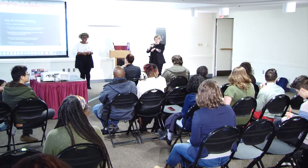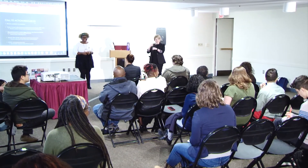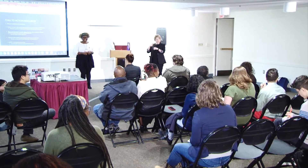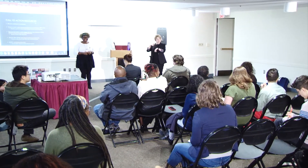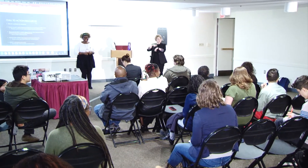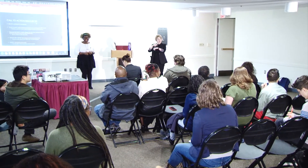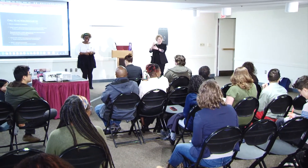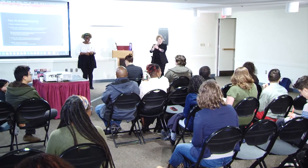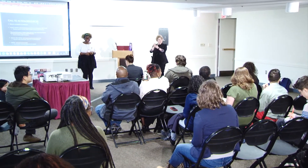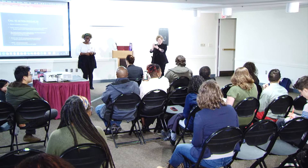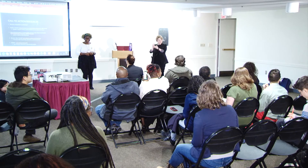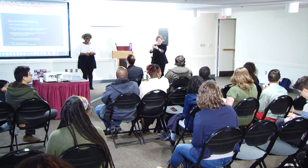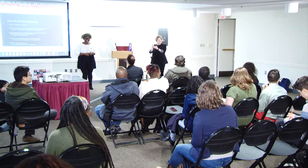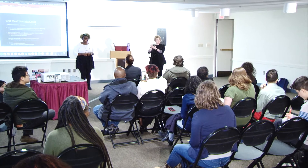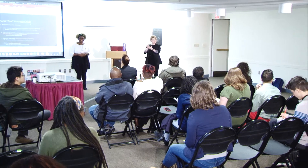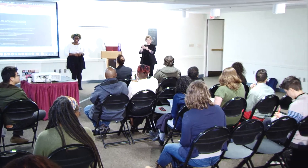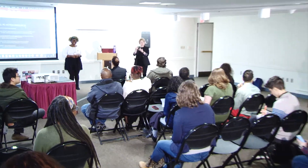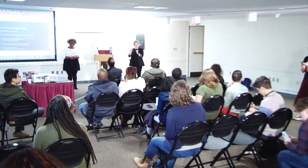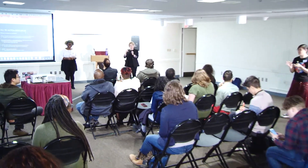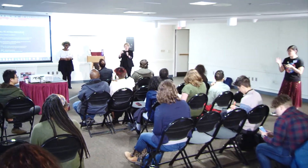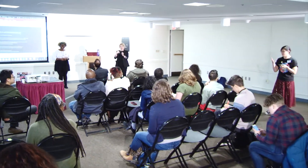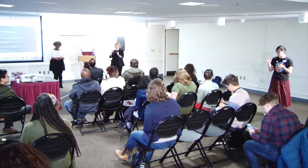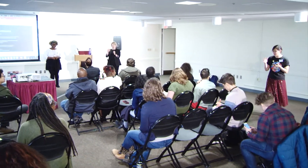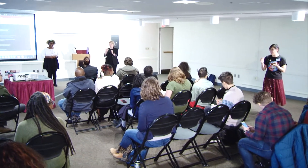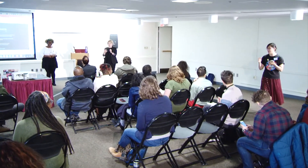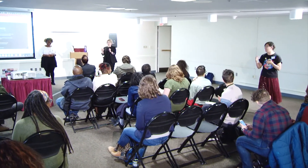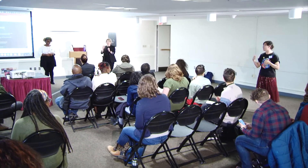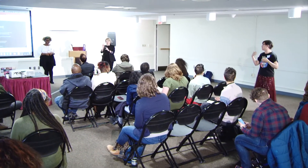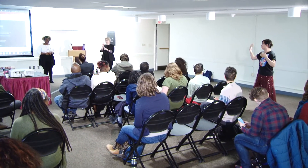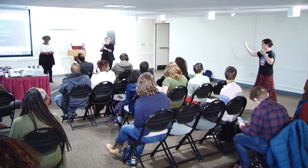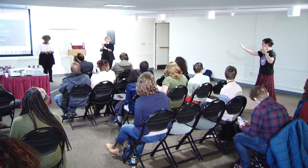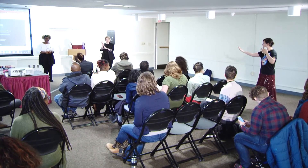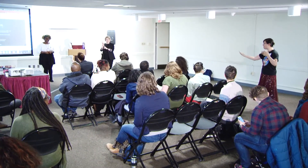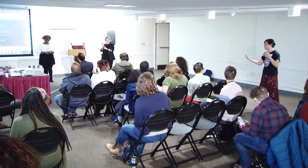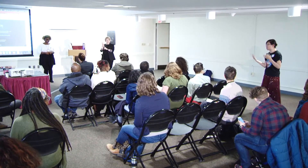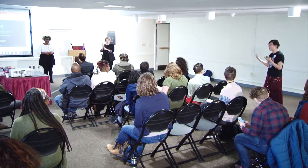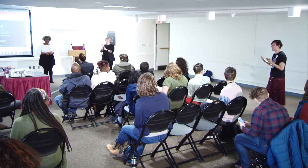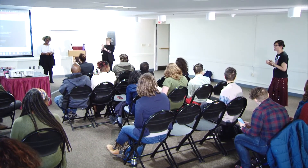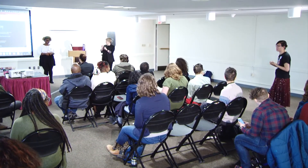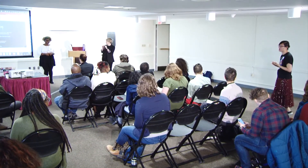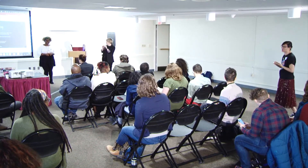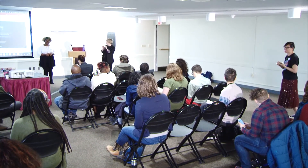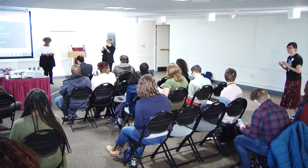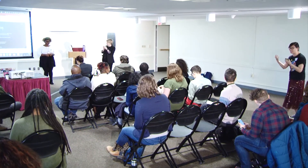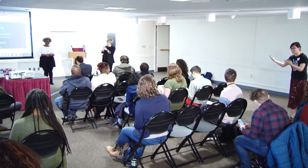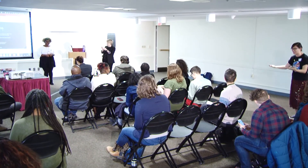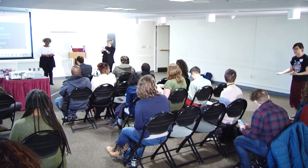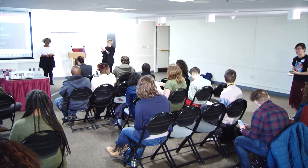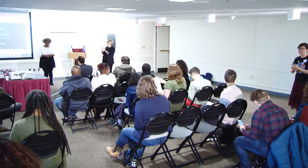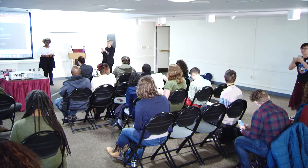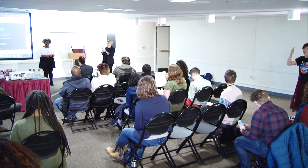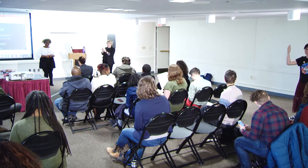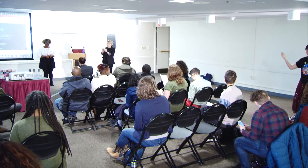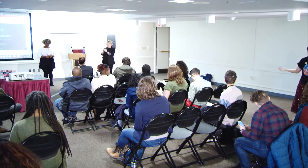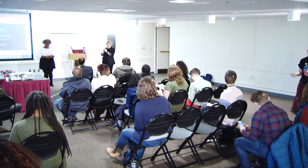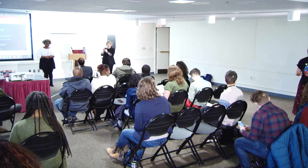But we still have about six minutes. So please continue to engage with the in this phase and the next phase,